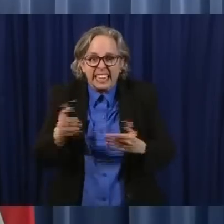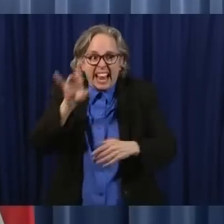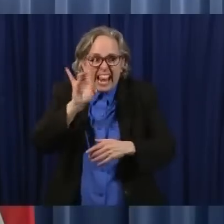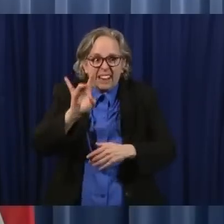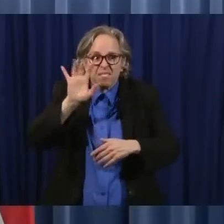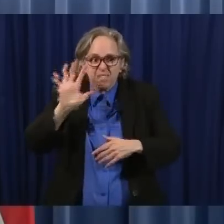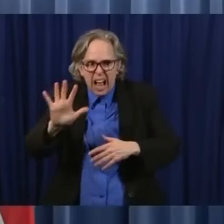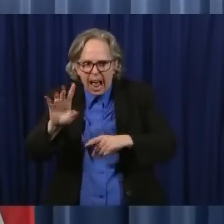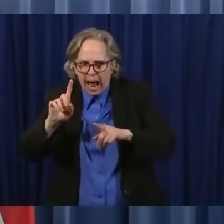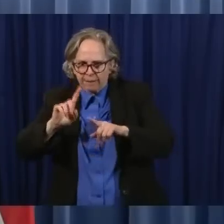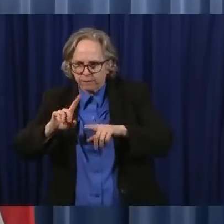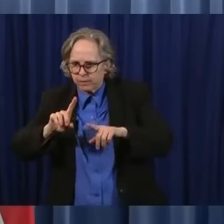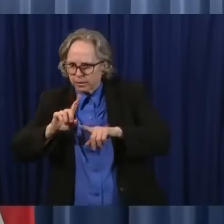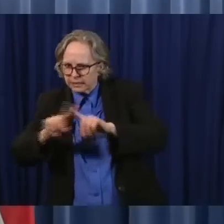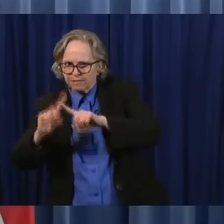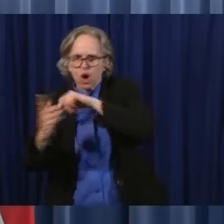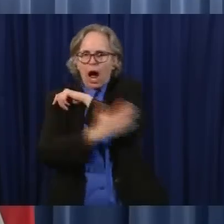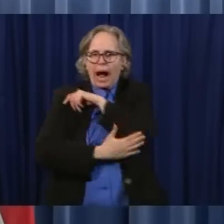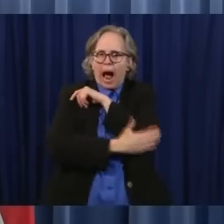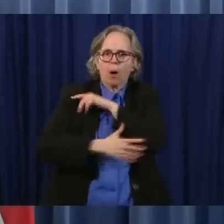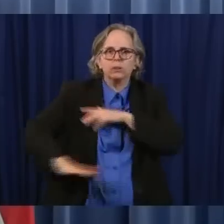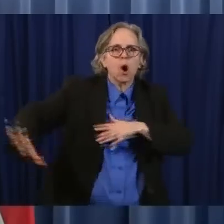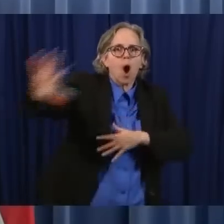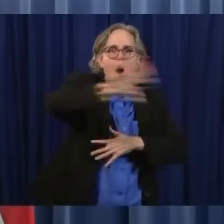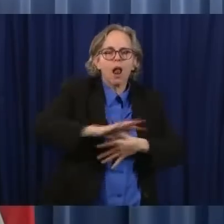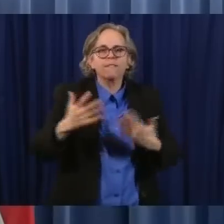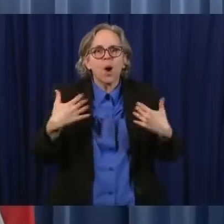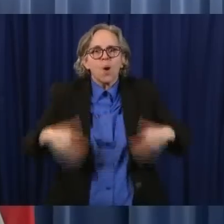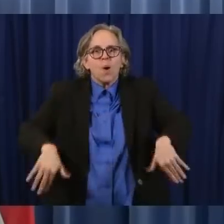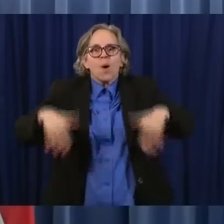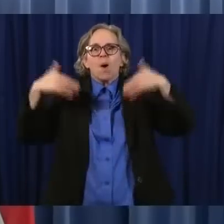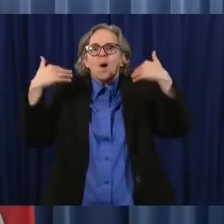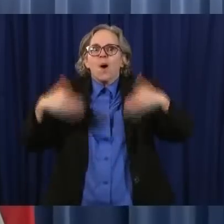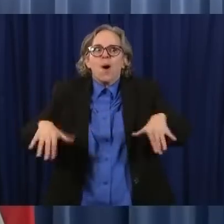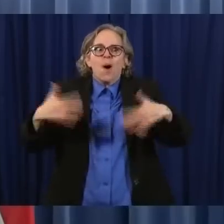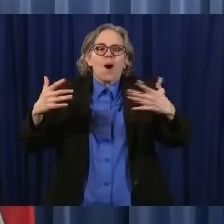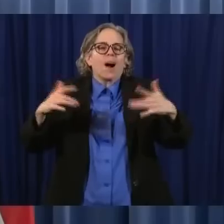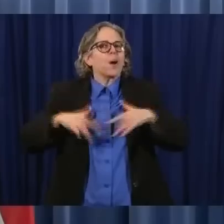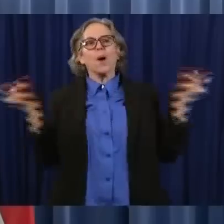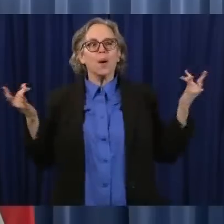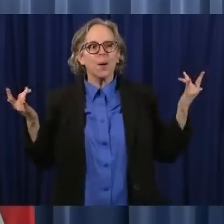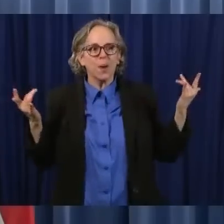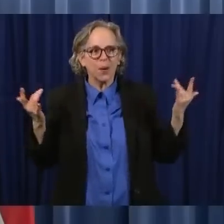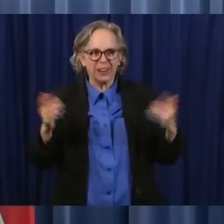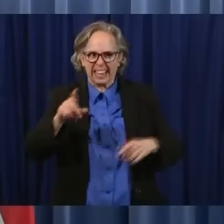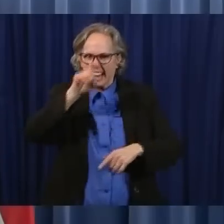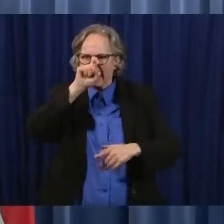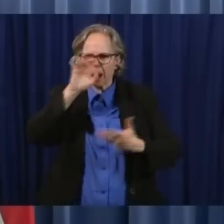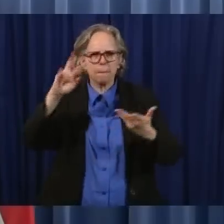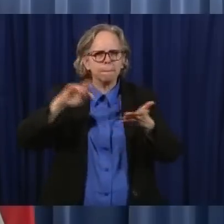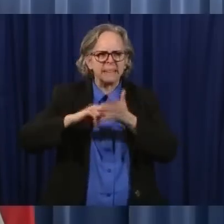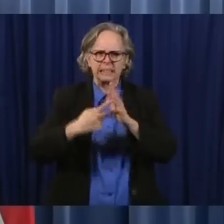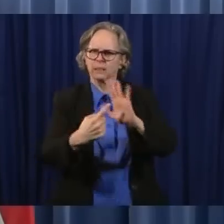OHIOANS. WILDLIFE STAFF THEN FOLLOWED UP AND VERIFIED EACH NESTED LOCATION. TODAY WE ARE THRILLED TO ANNOUNCE THAT THEY HAVE A CONFIRMED 707 BALD EAGLE NESTS